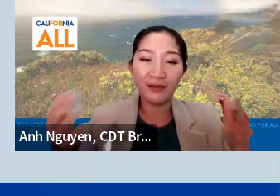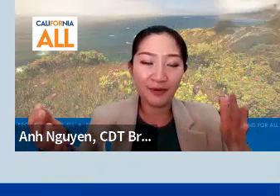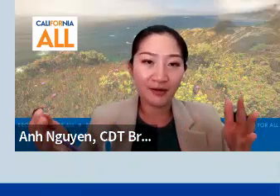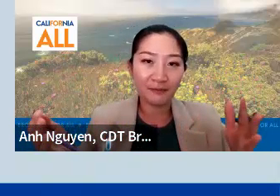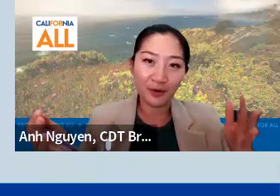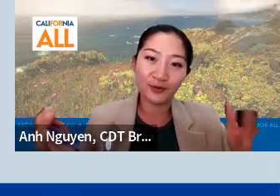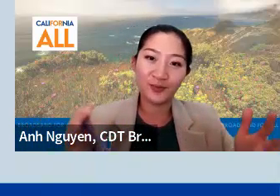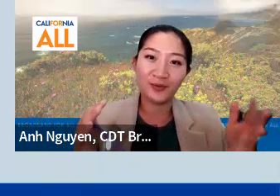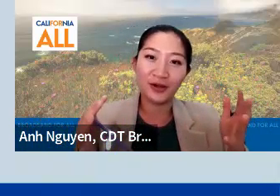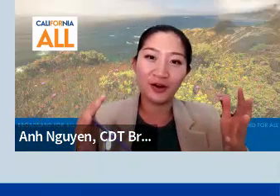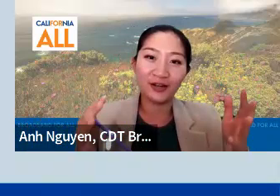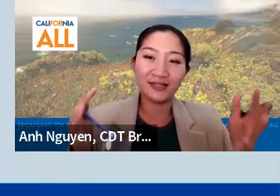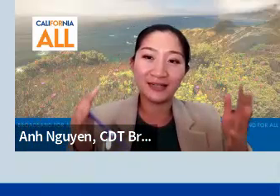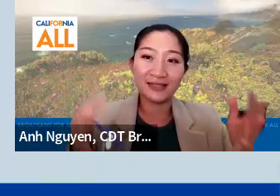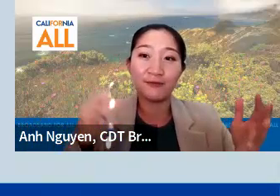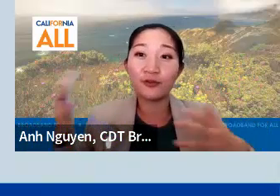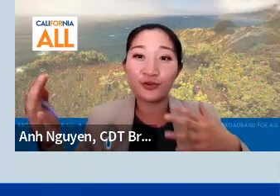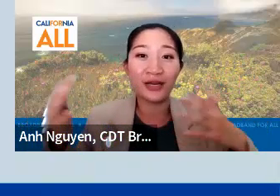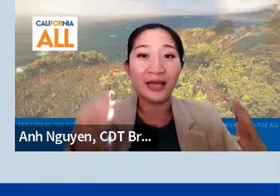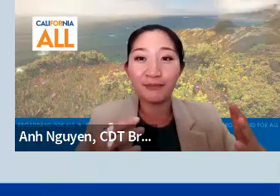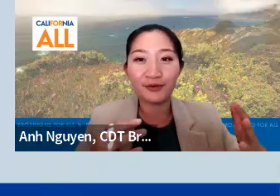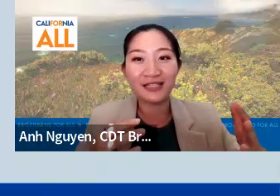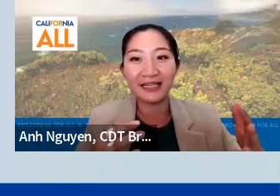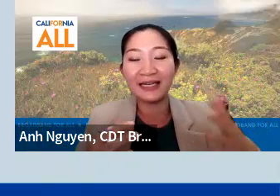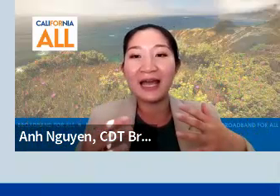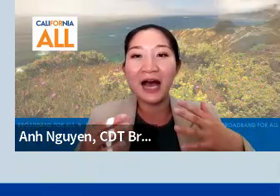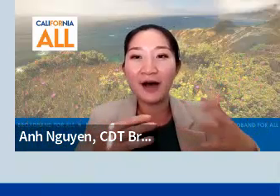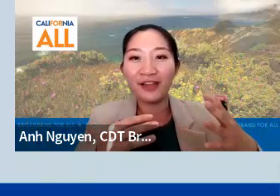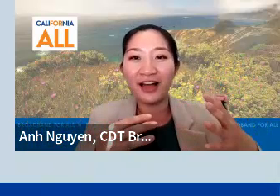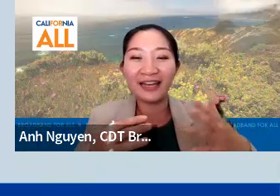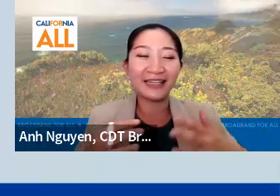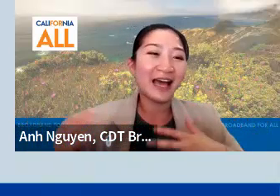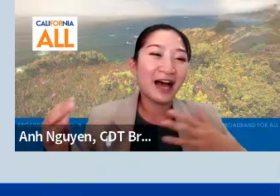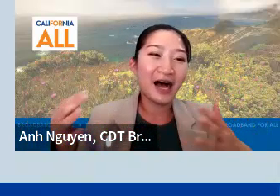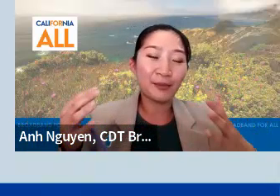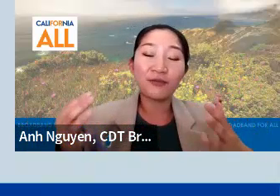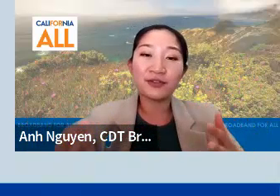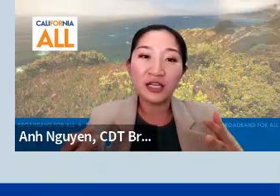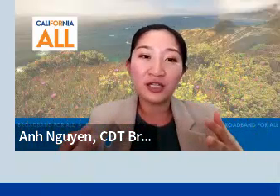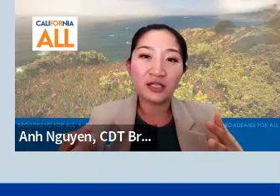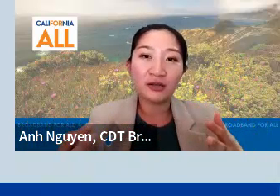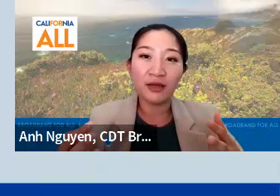5 prompt approach where we are conducting virtual and in person offline conversations